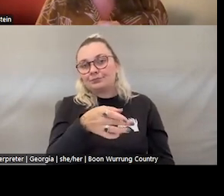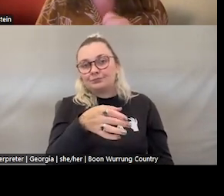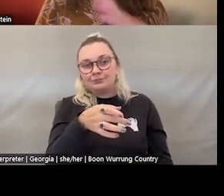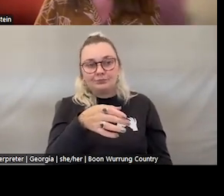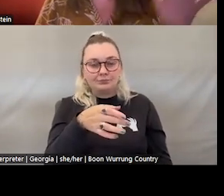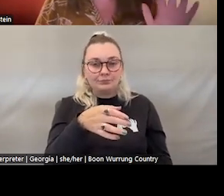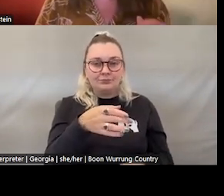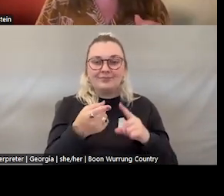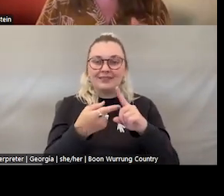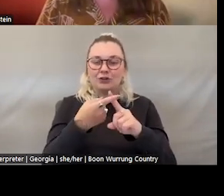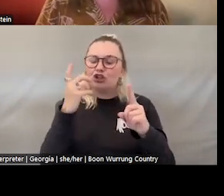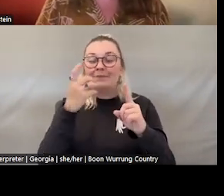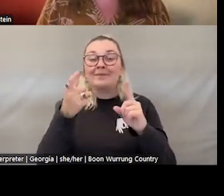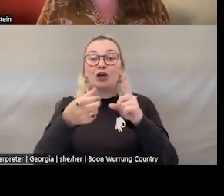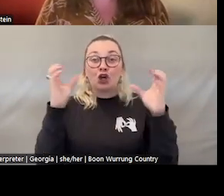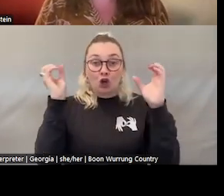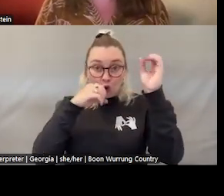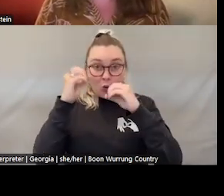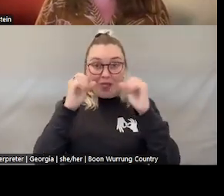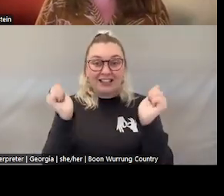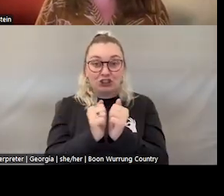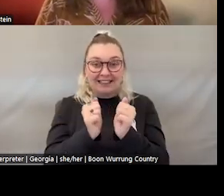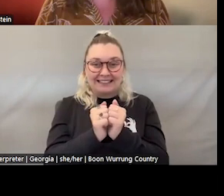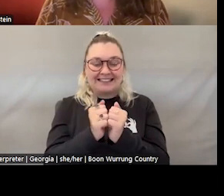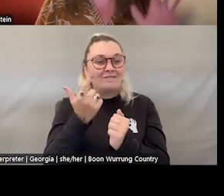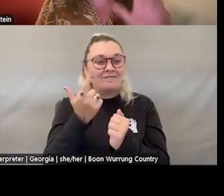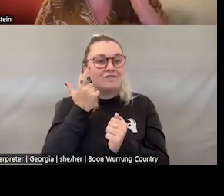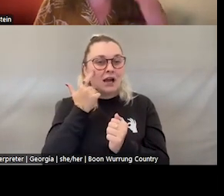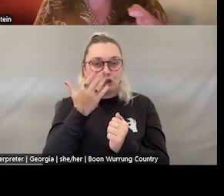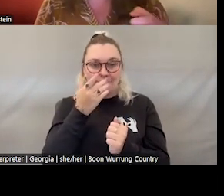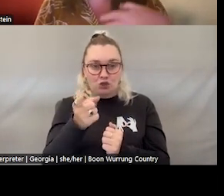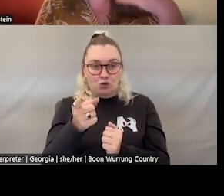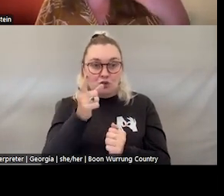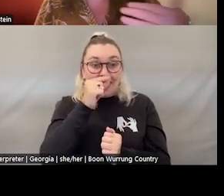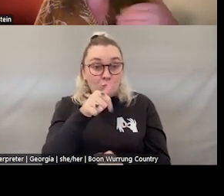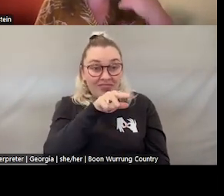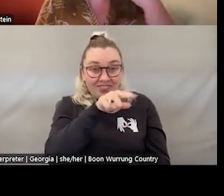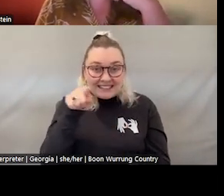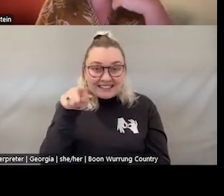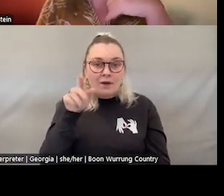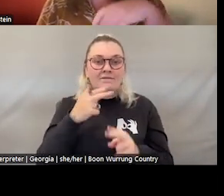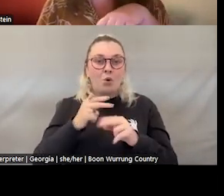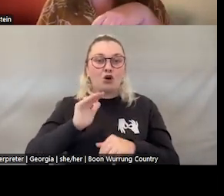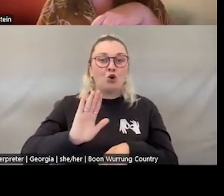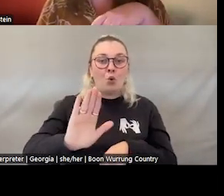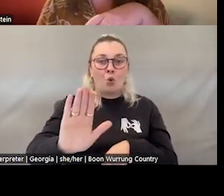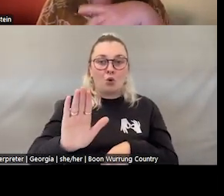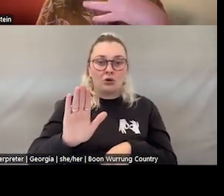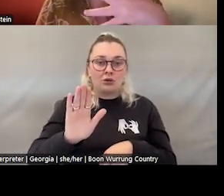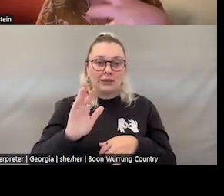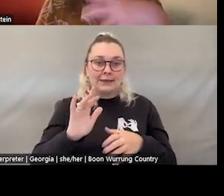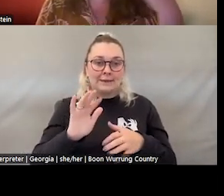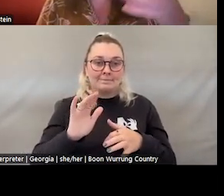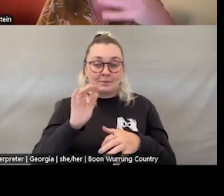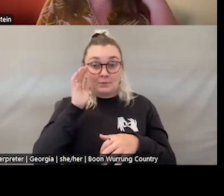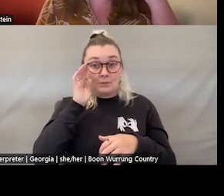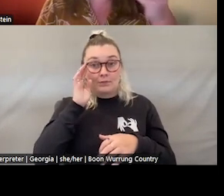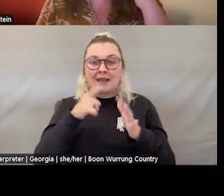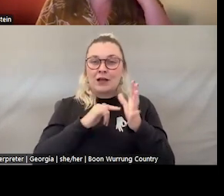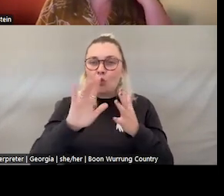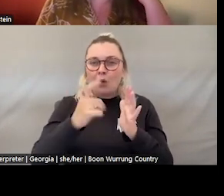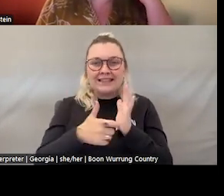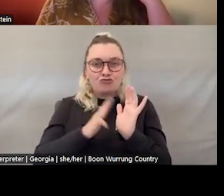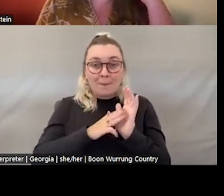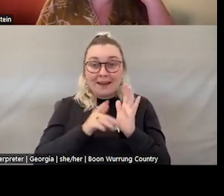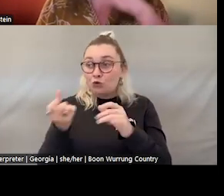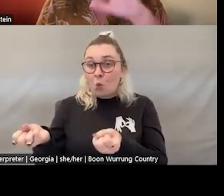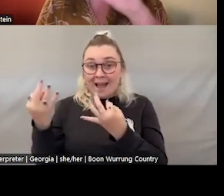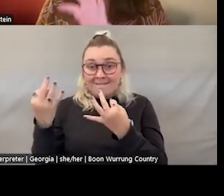Excel or Google said appropriately. And you can use this as your CRM if you don't have one. If you